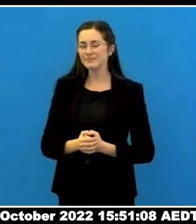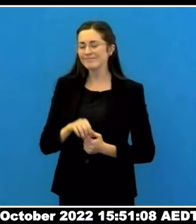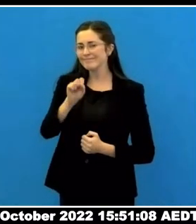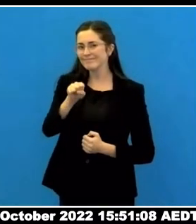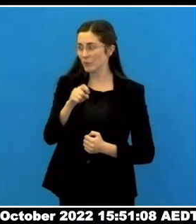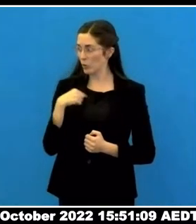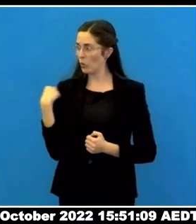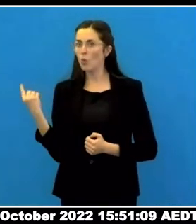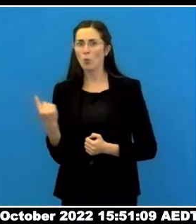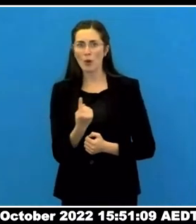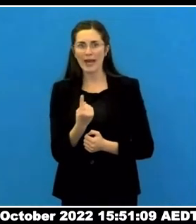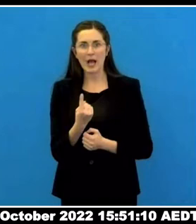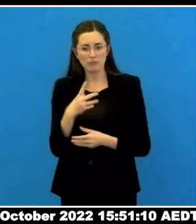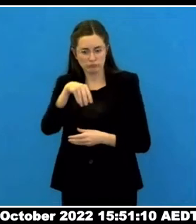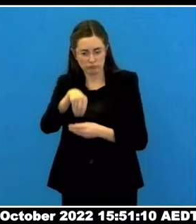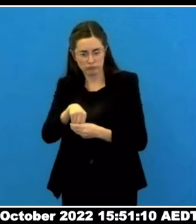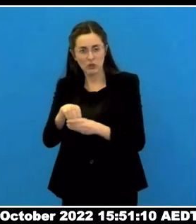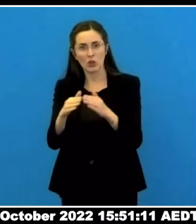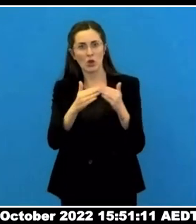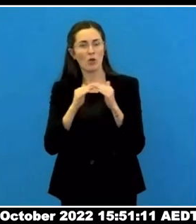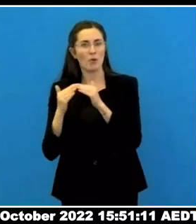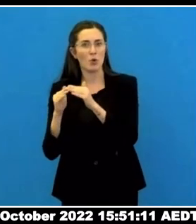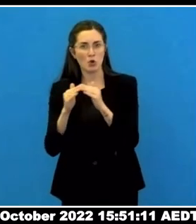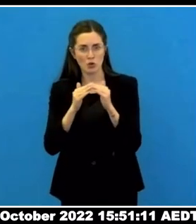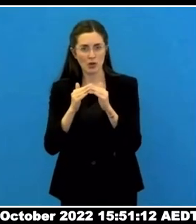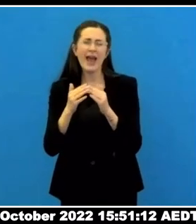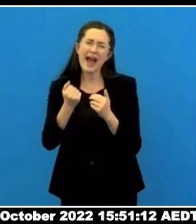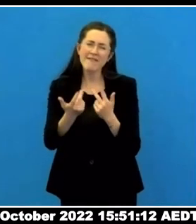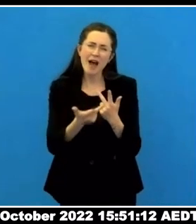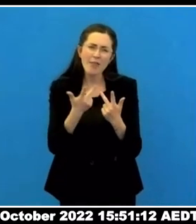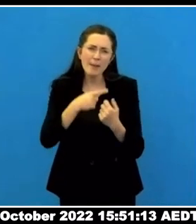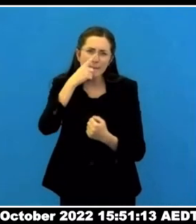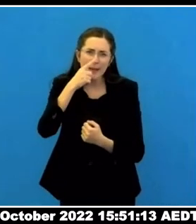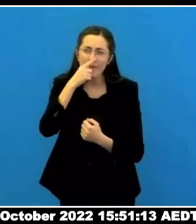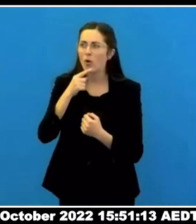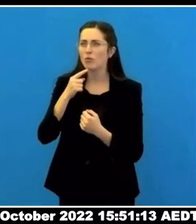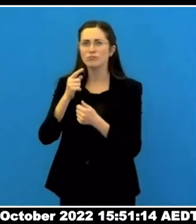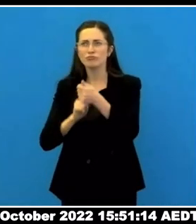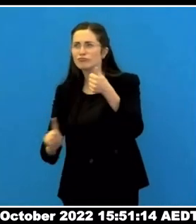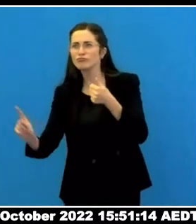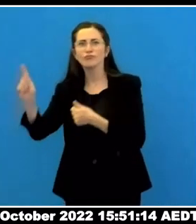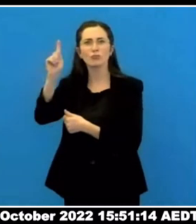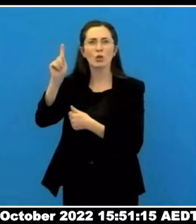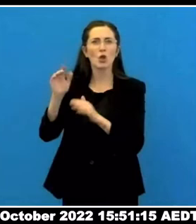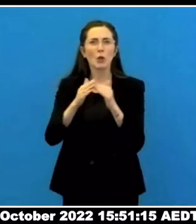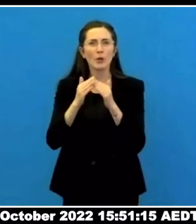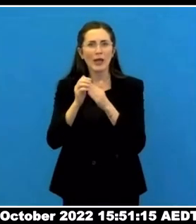We have other you know, community leaders. We have like mosque, imam in mosque.